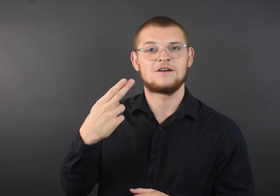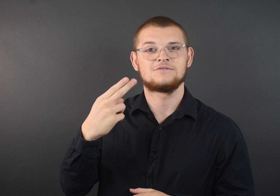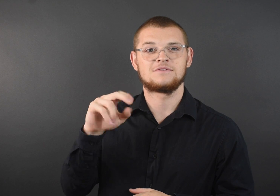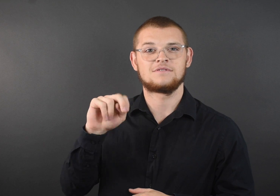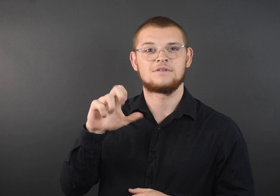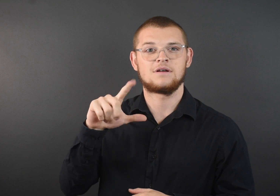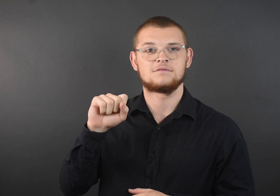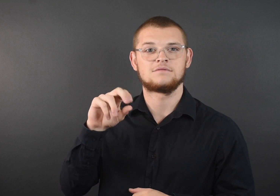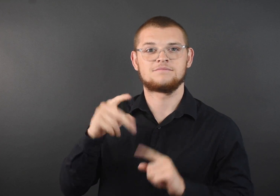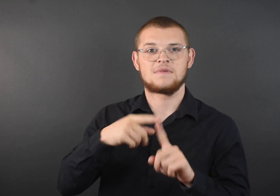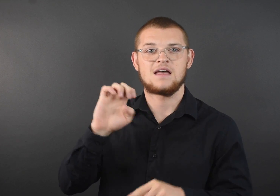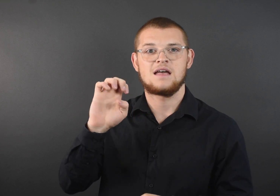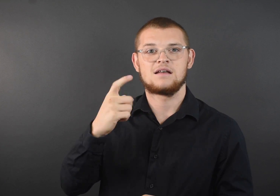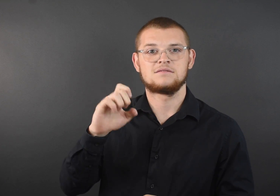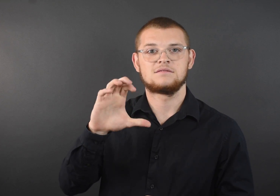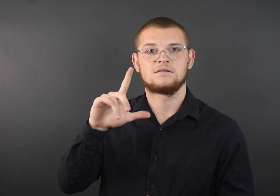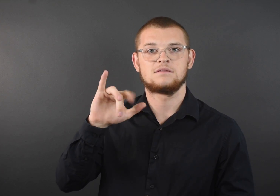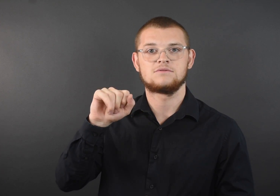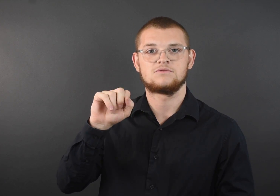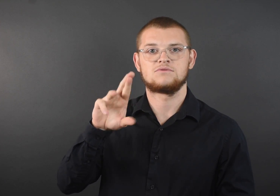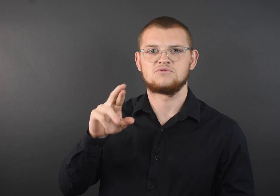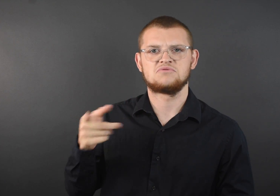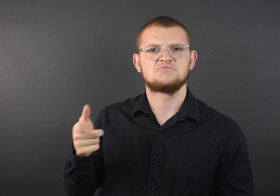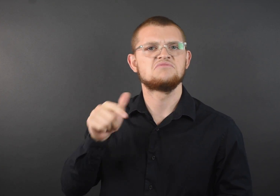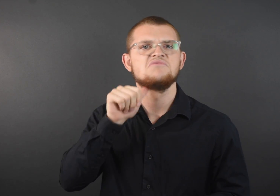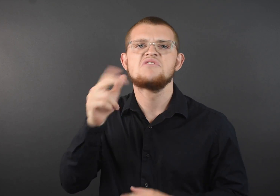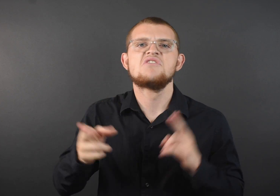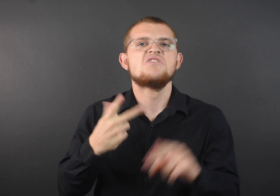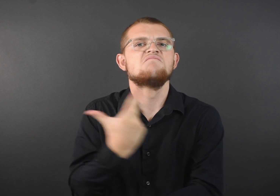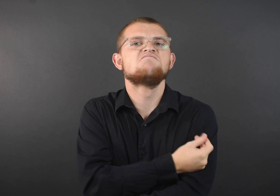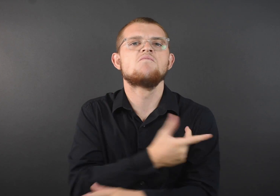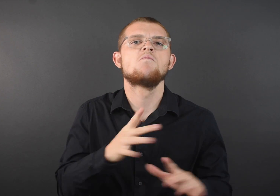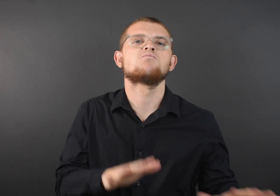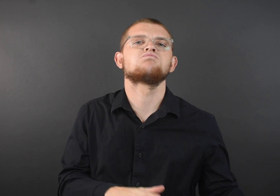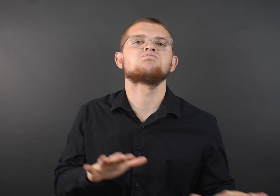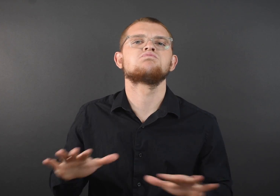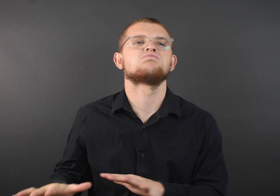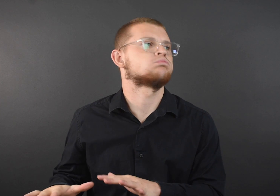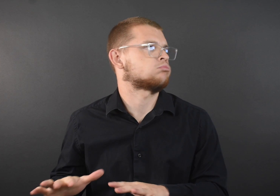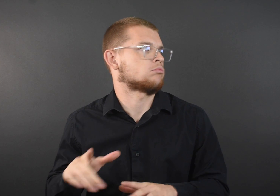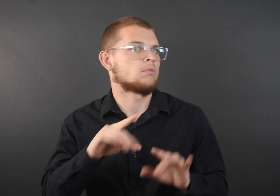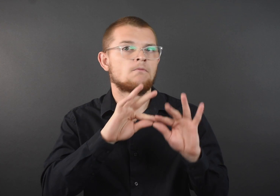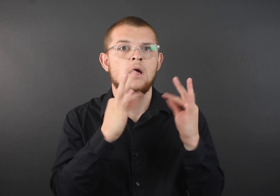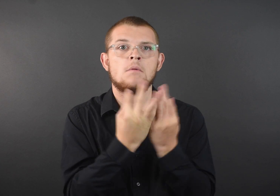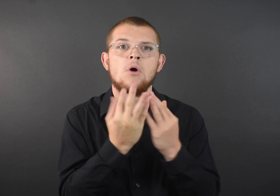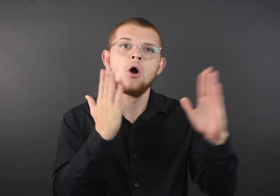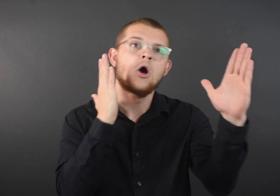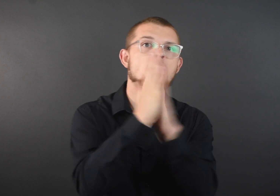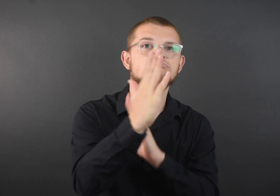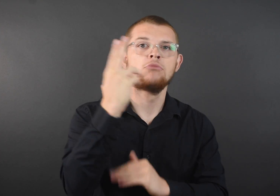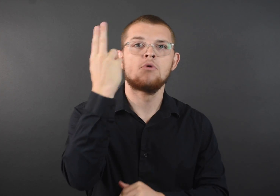Initially, 18-year-old Josh Nelson of Excelsior was in no hurry to get vaccinated.